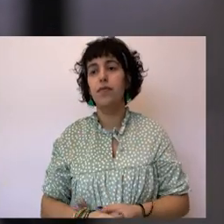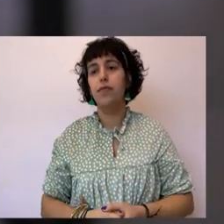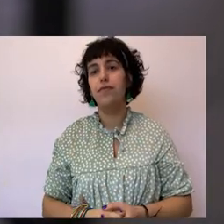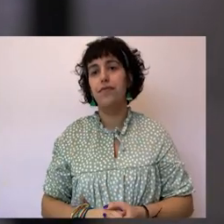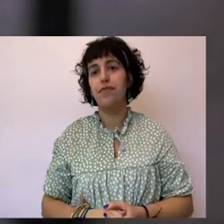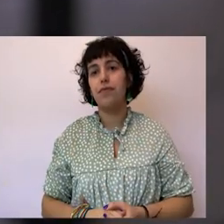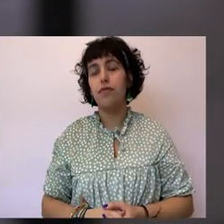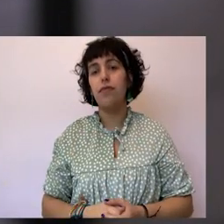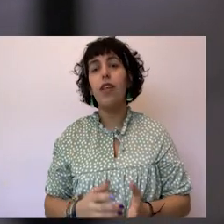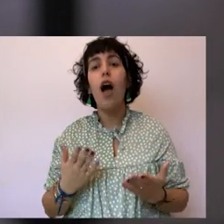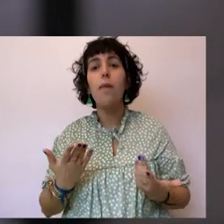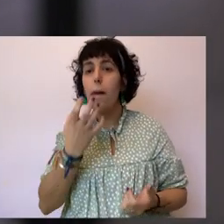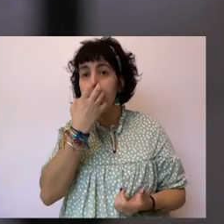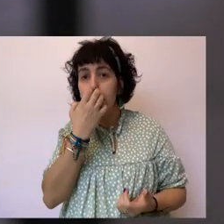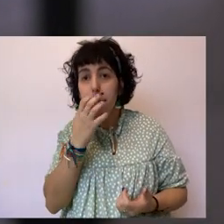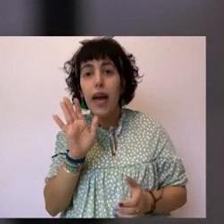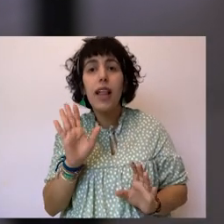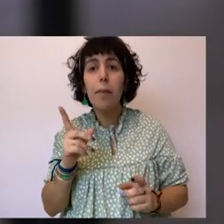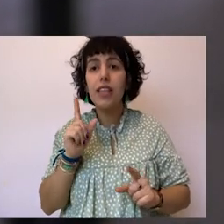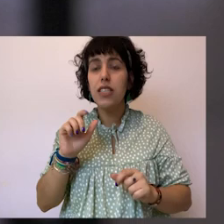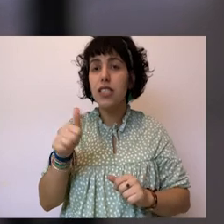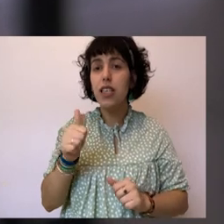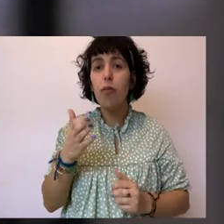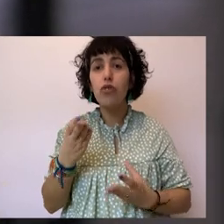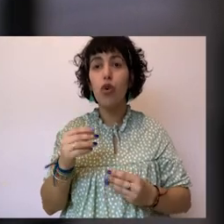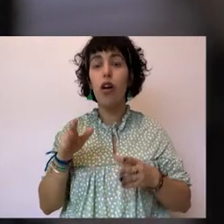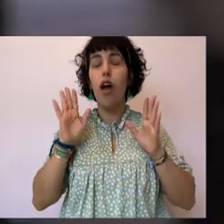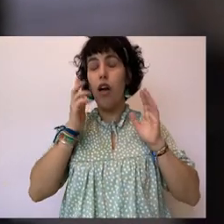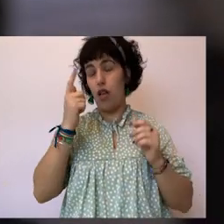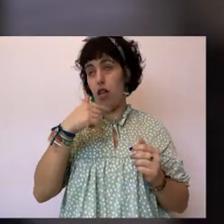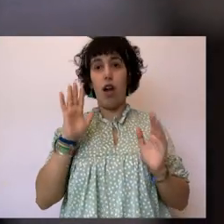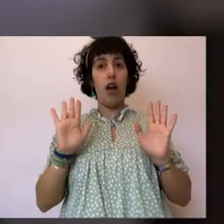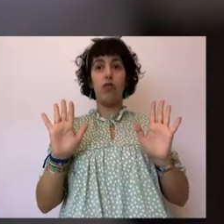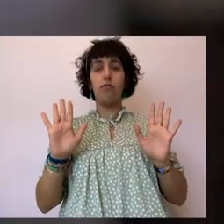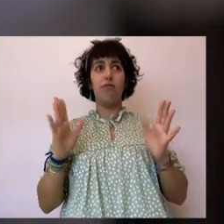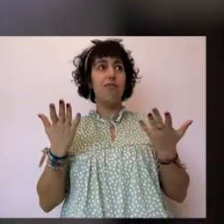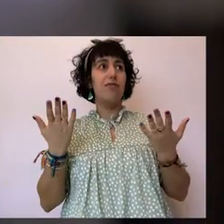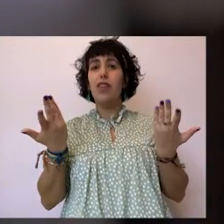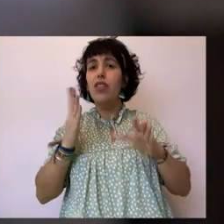But, mostly, yes ... When it's in the unexpected time Yes, then you're freezing. Also, it can be a thing with something very expected happens